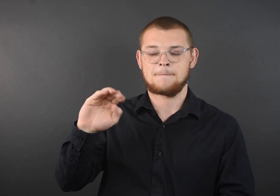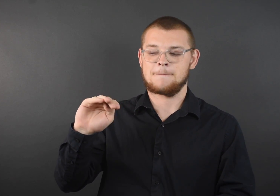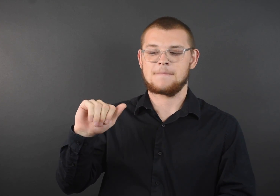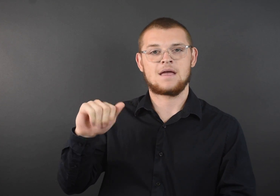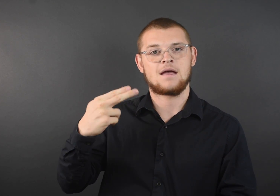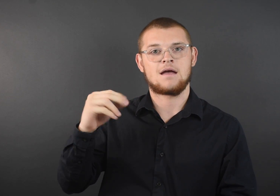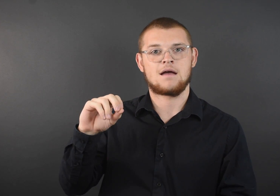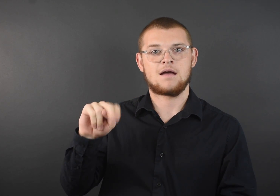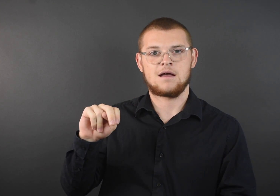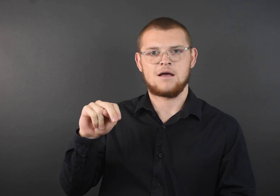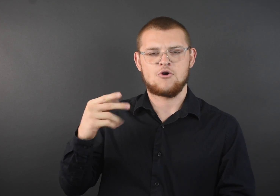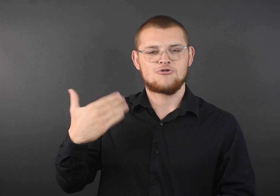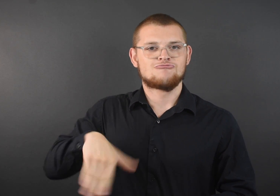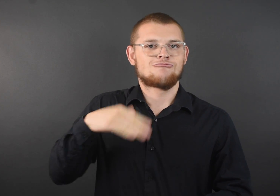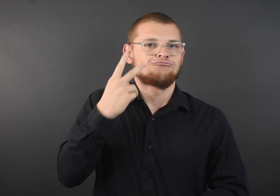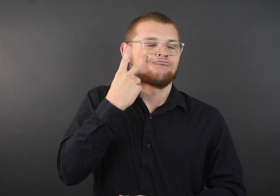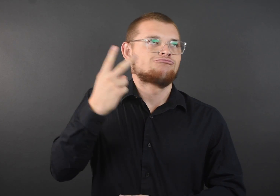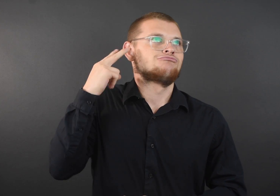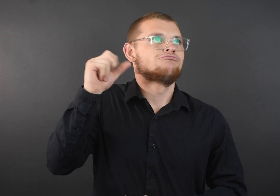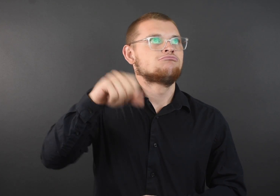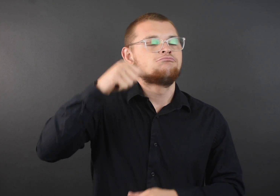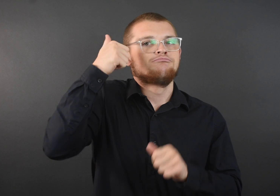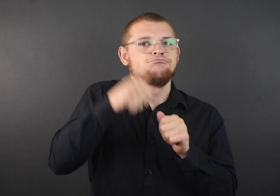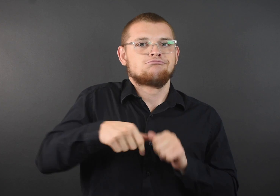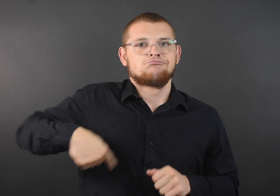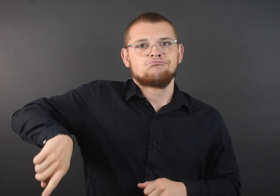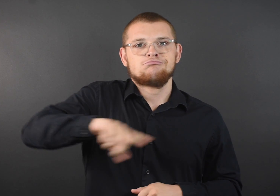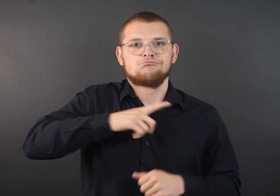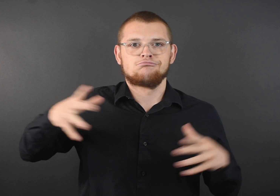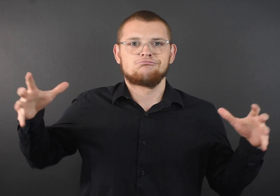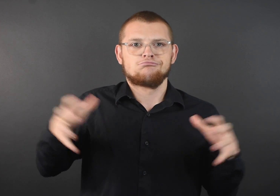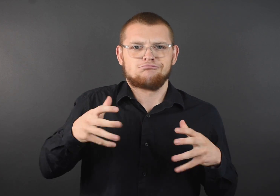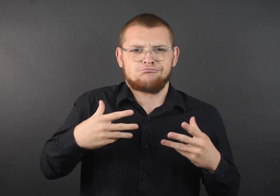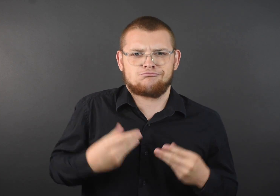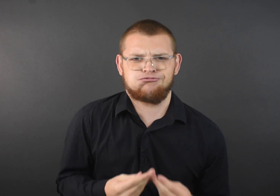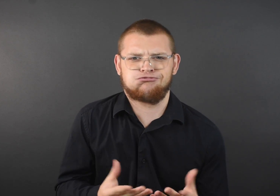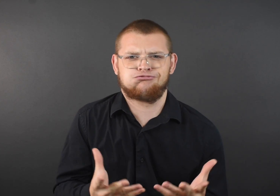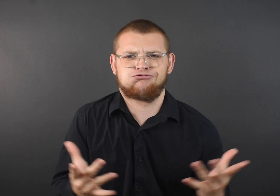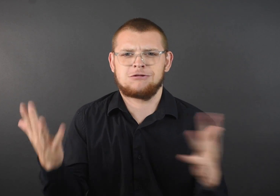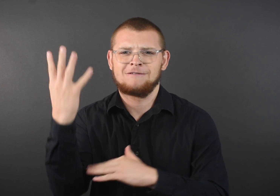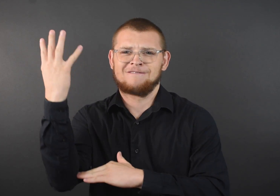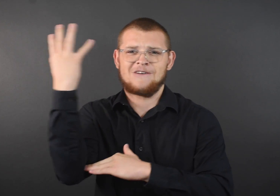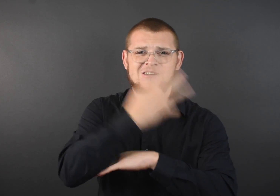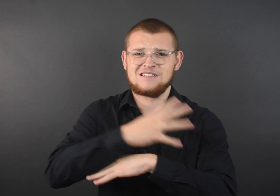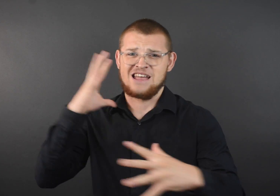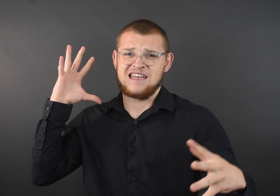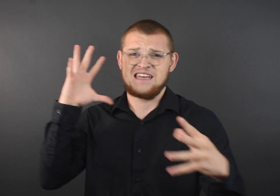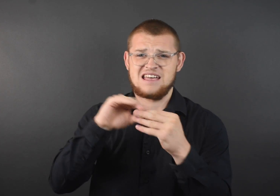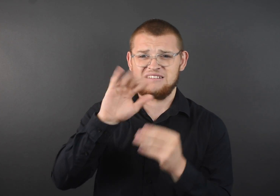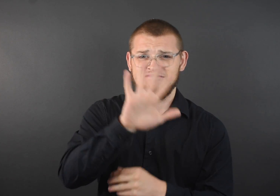Metro Transit bus driver Tom McMahon proudly recalls the team delivering as many as 550